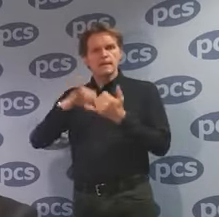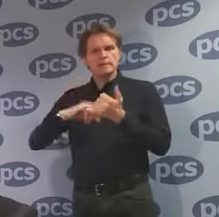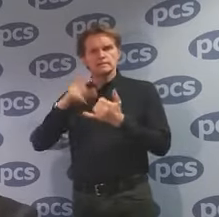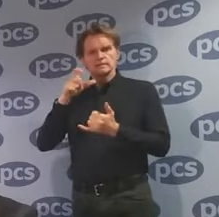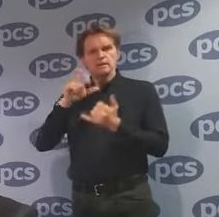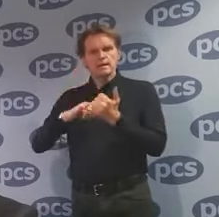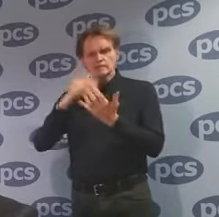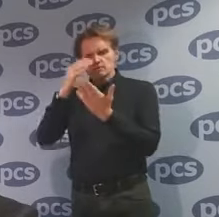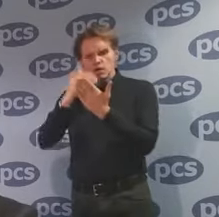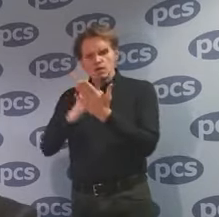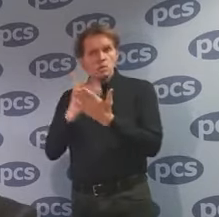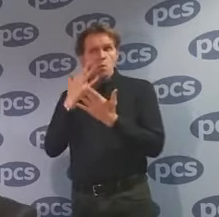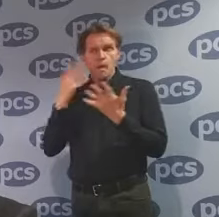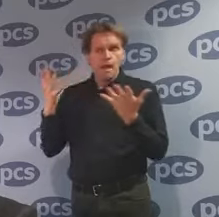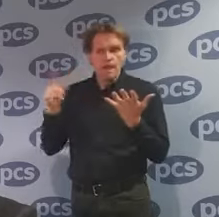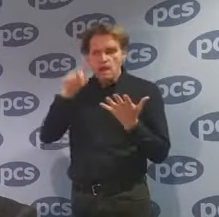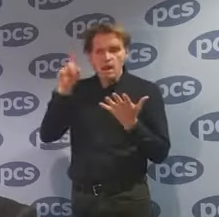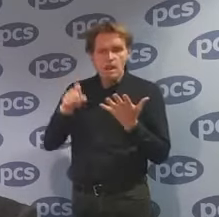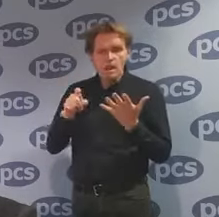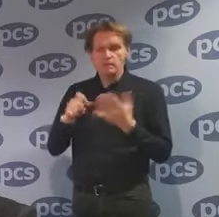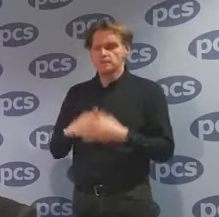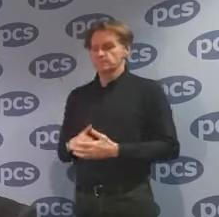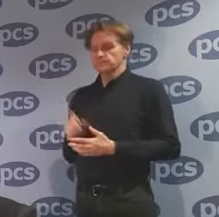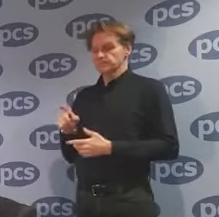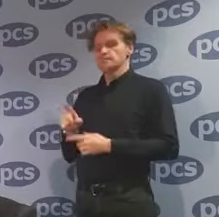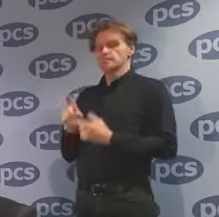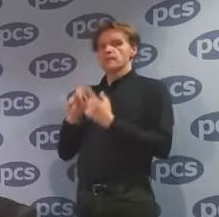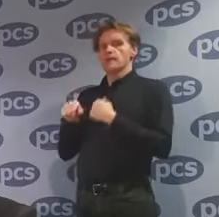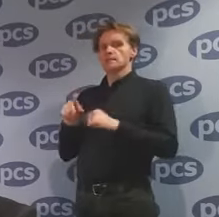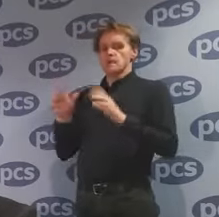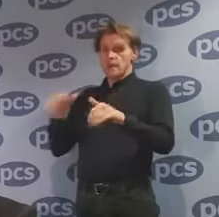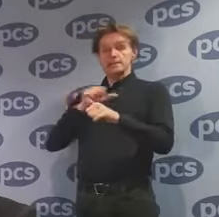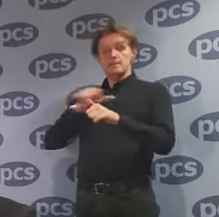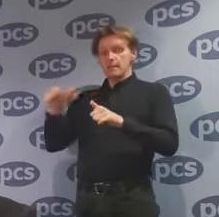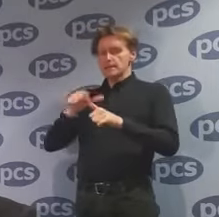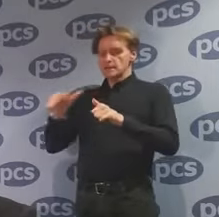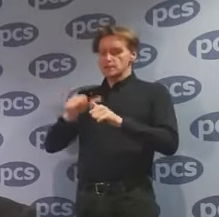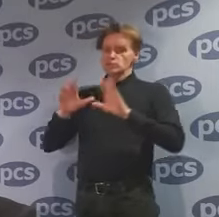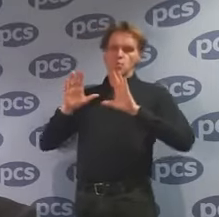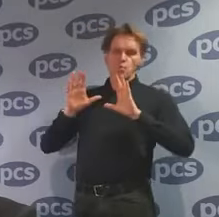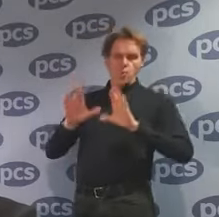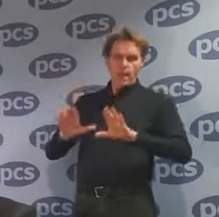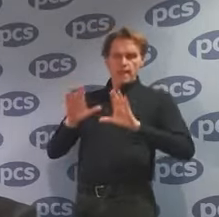senses I think our view is it's better to take a long time to get a decent agreement than to rush and get a poor one and